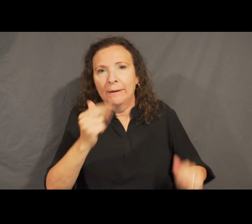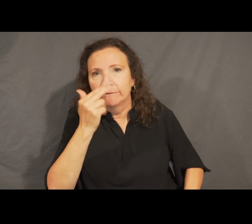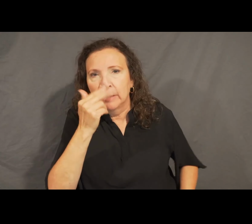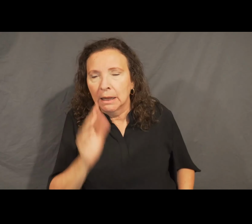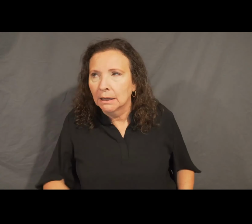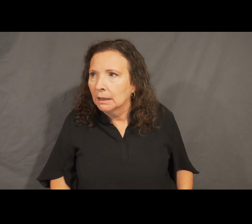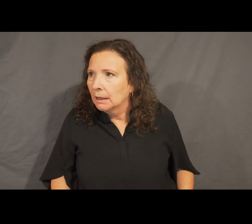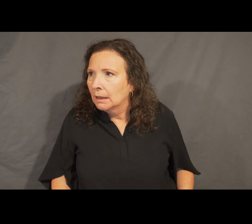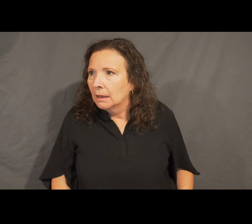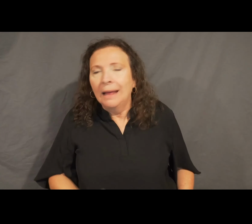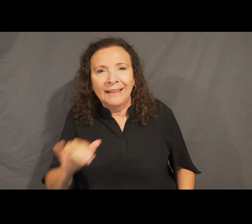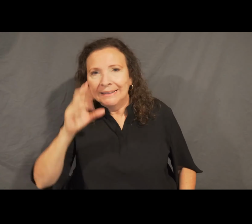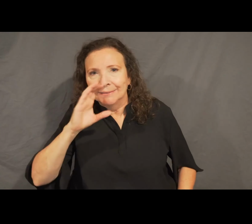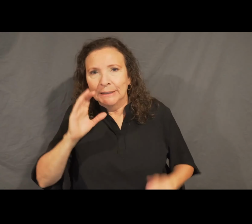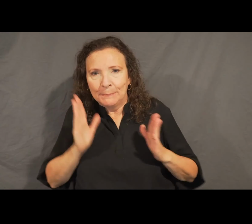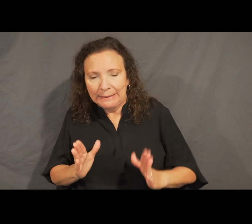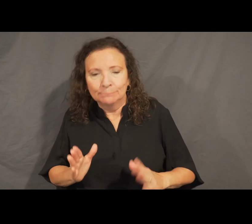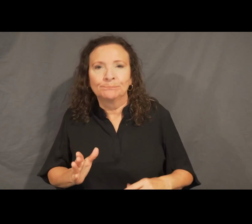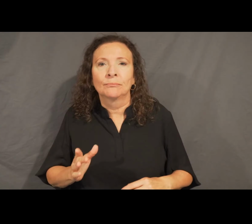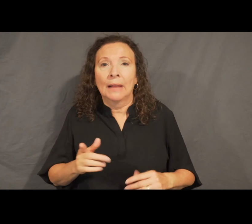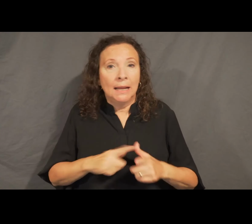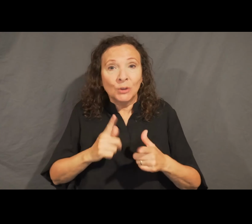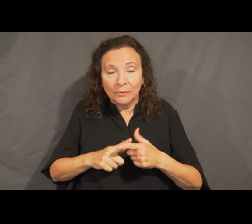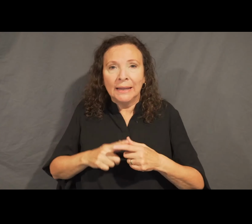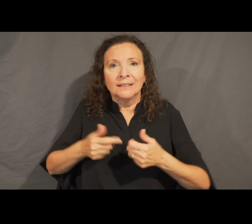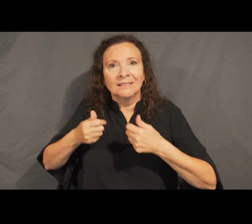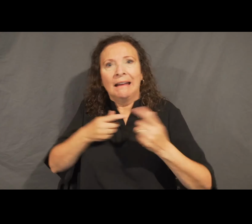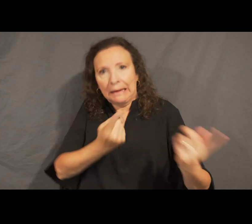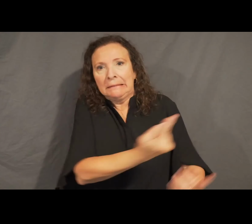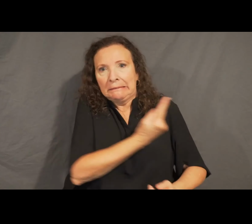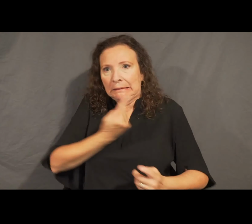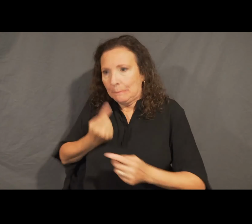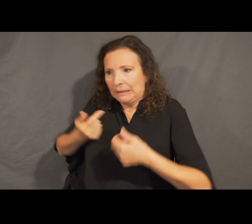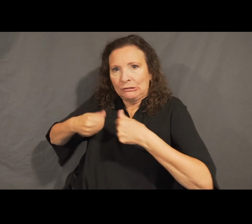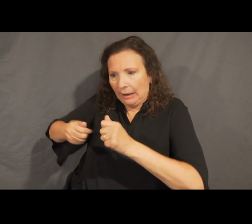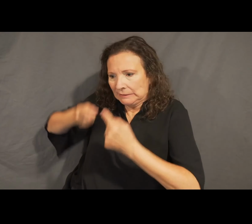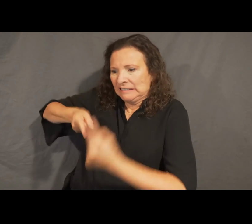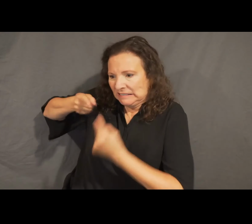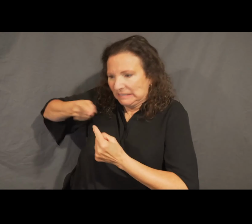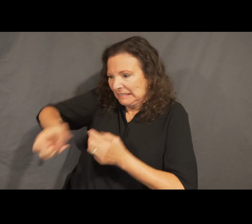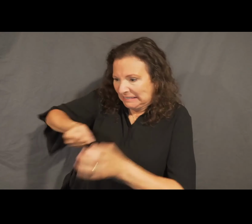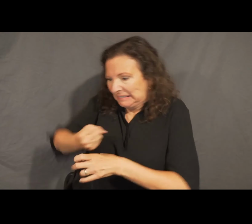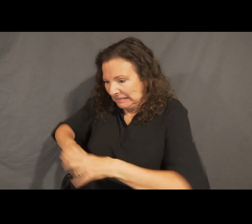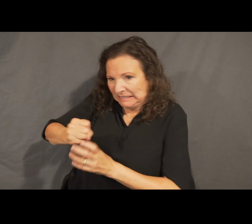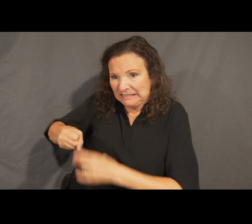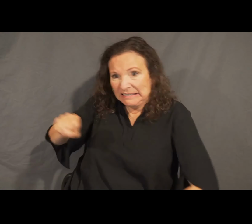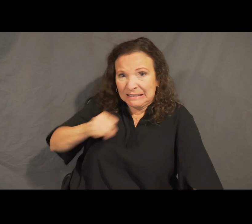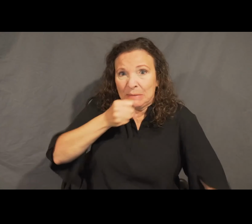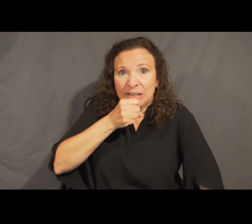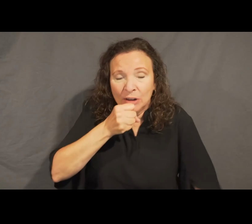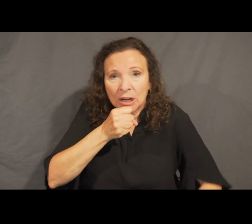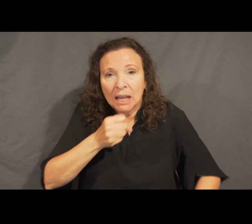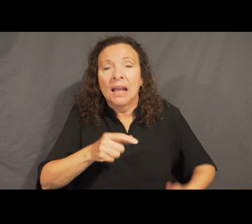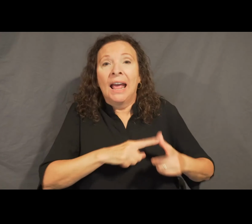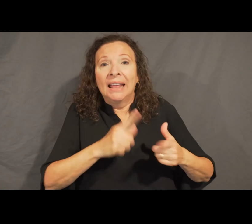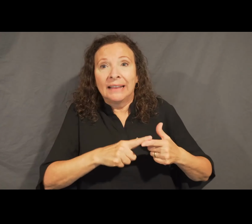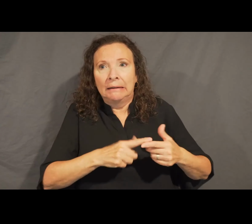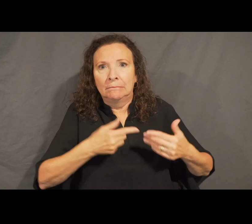After scrambling and struggling with the microphone, I tried to resume the presentation, my composure